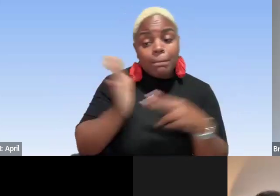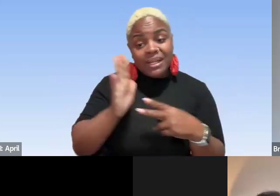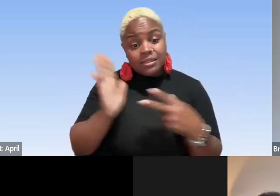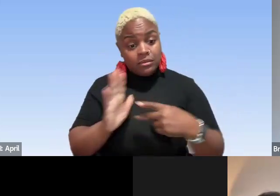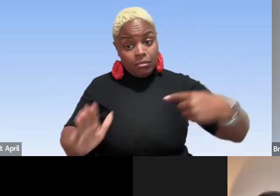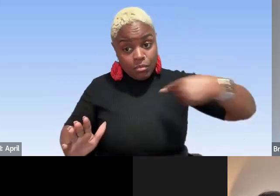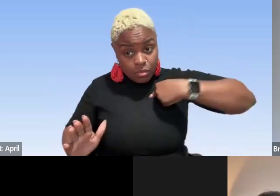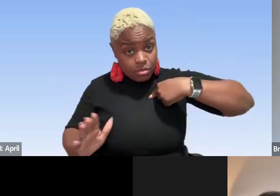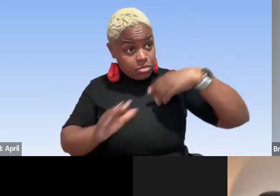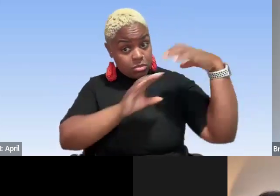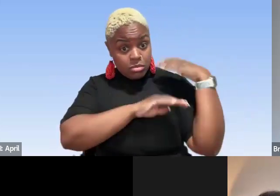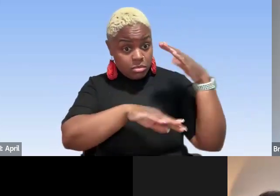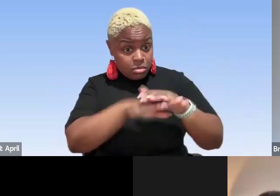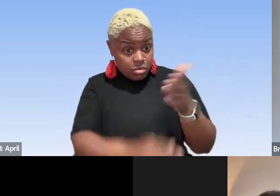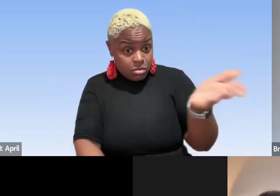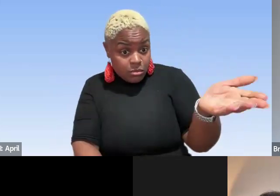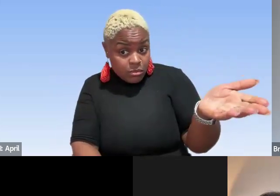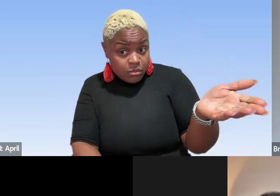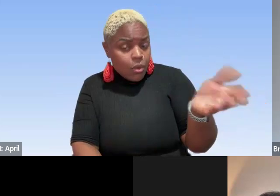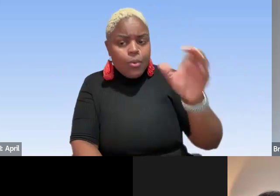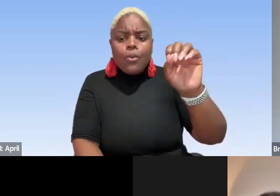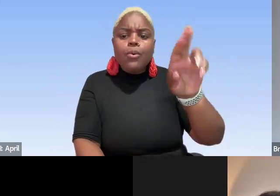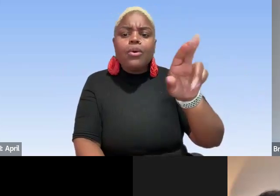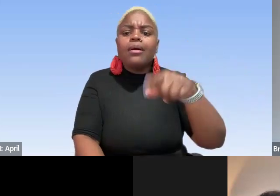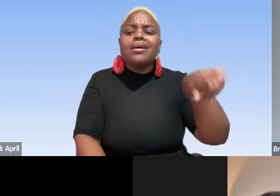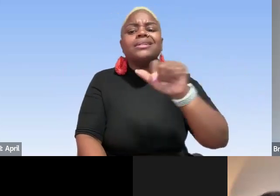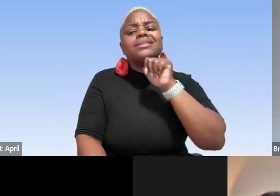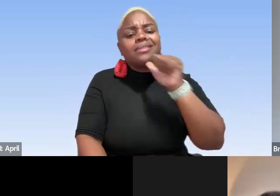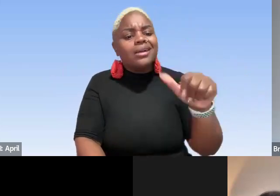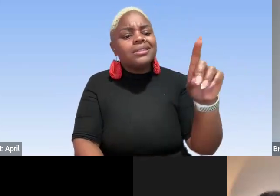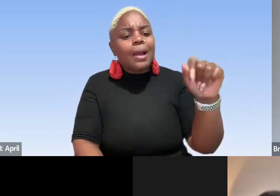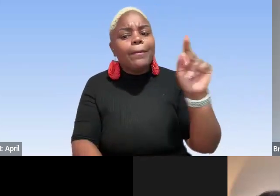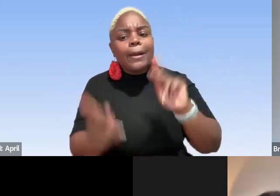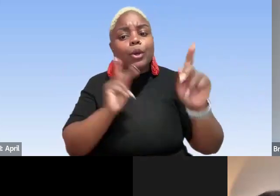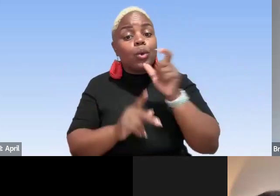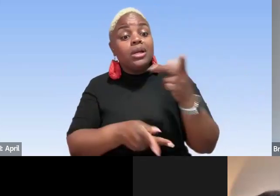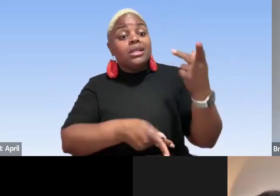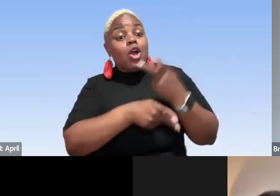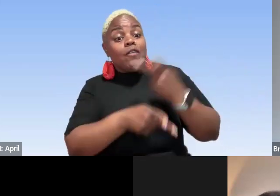or it gives the non-disabled people caring for our bodies the right to decide for us.